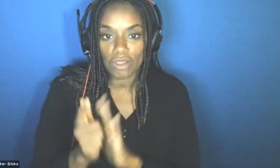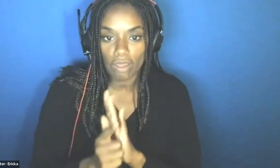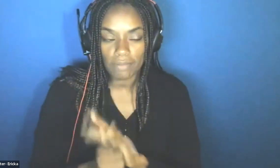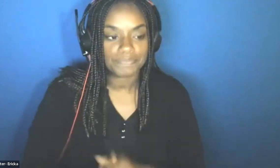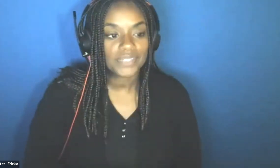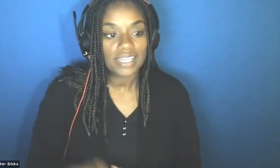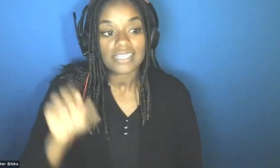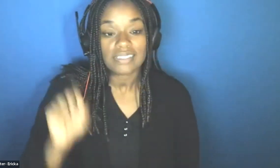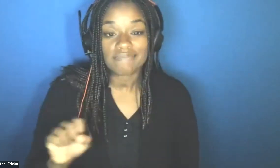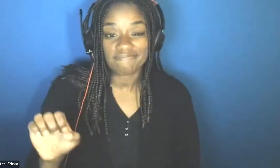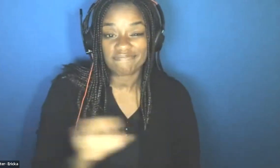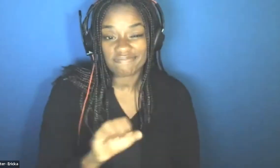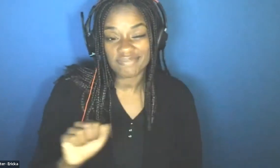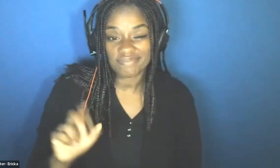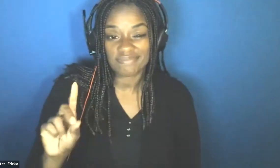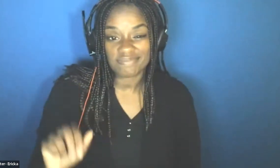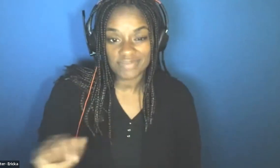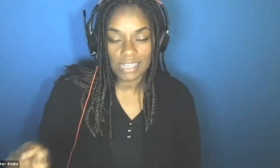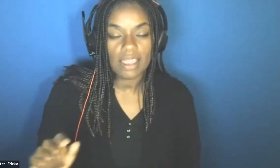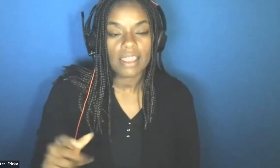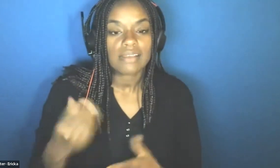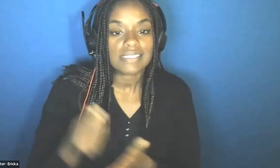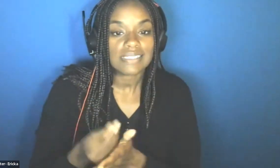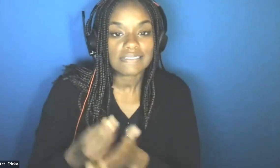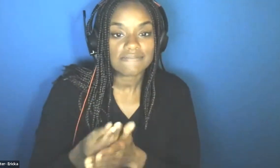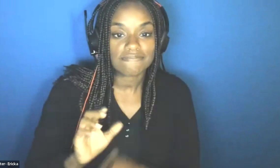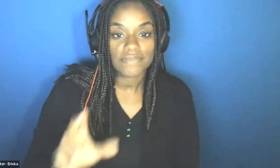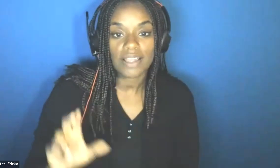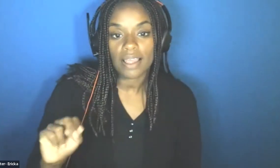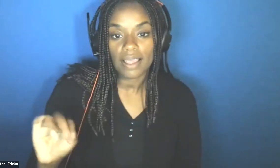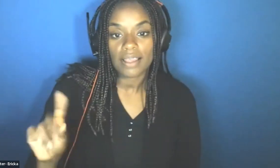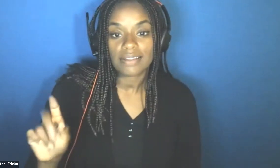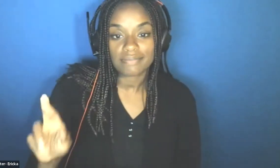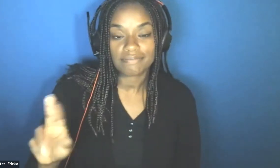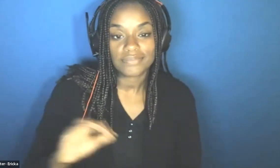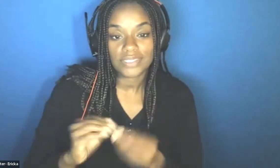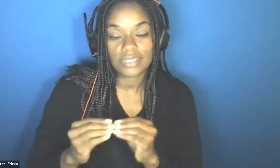And the obligation that employees who are experiencing substance abuse disorder, what obligations they have under the law.